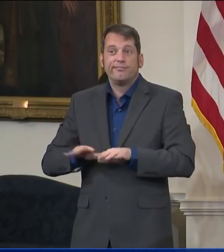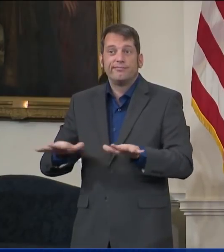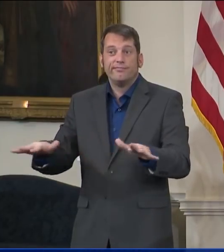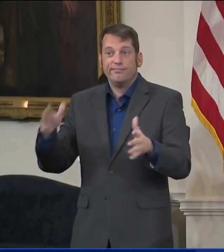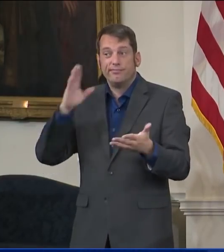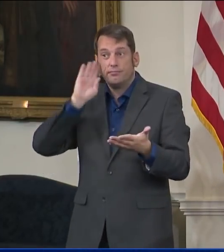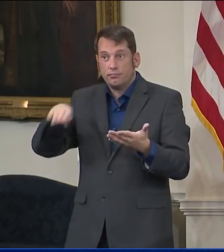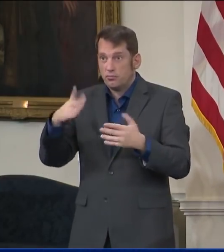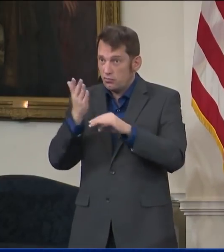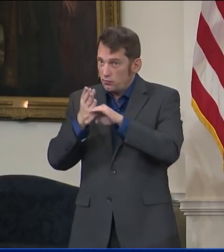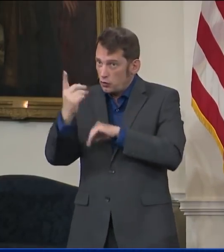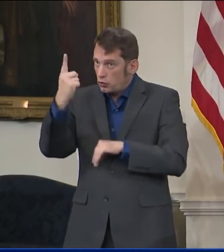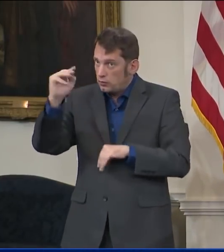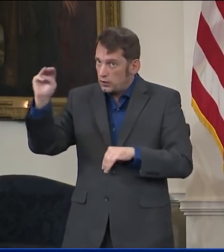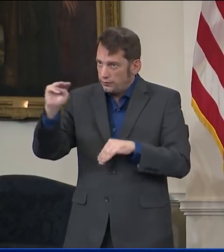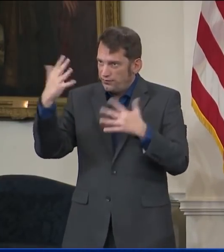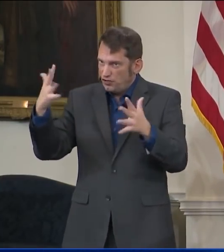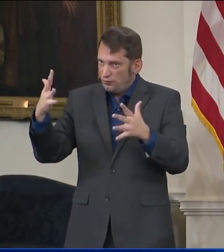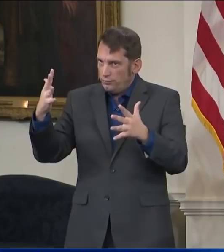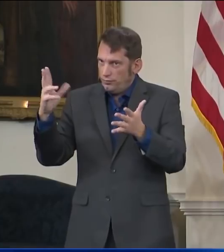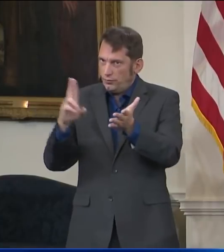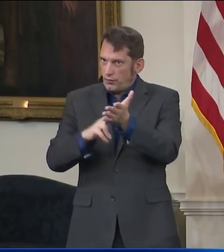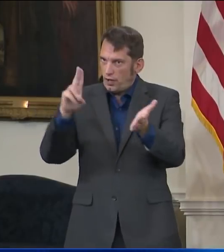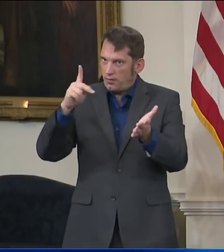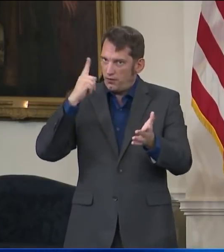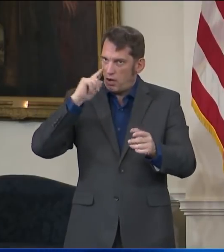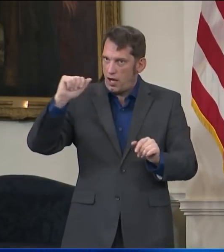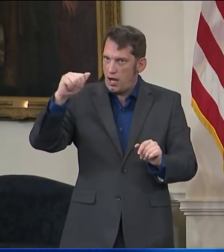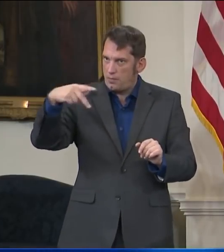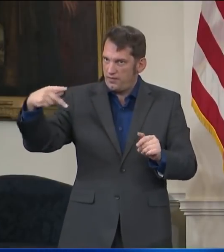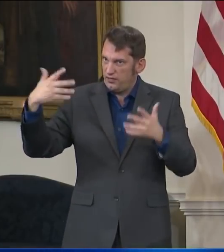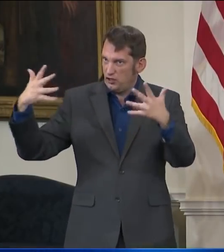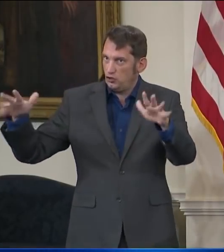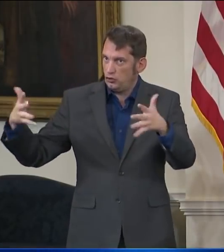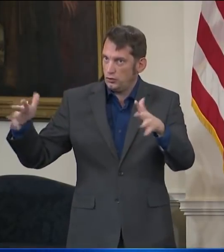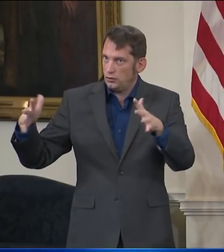WE’VE ALREADY HAD A MILLION PEOPLE. A MILLION IN A WEEK GO ON TO UTILIZE THAT APP.